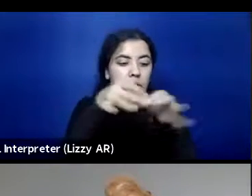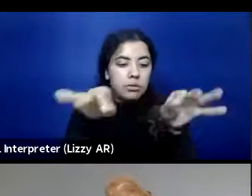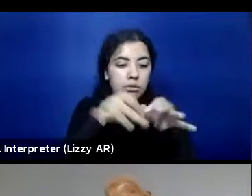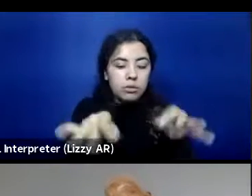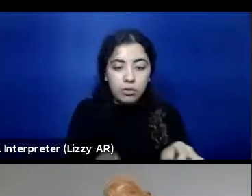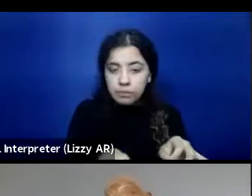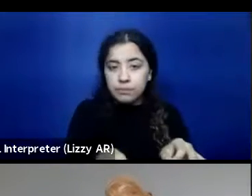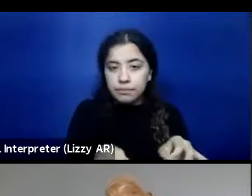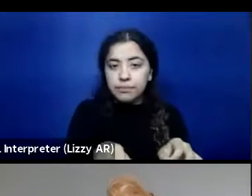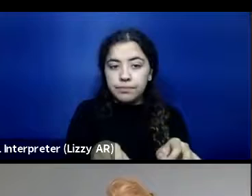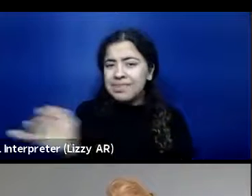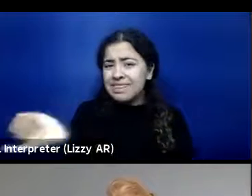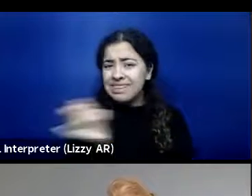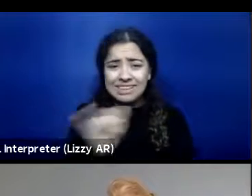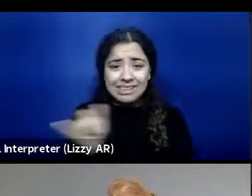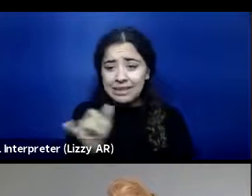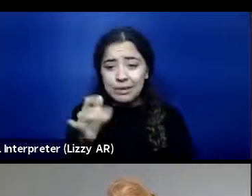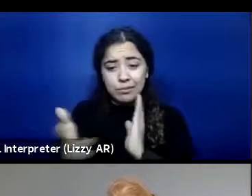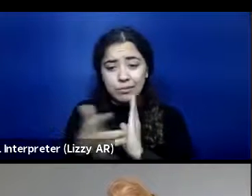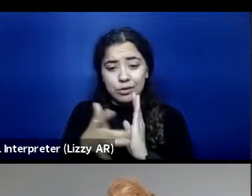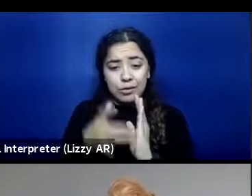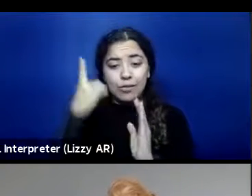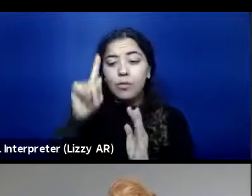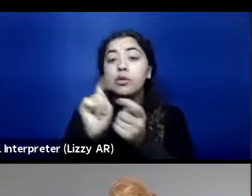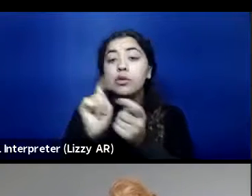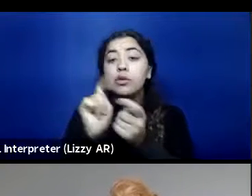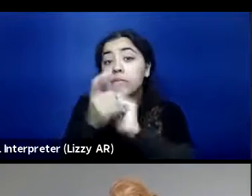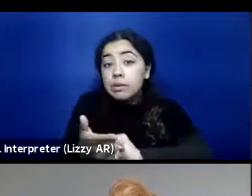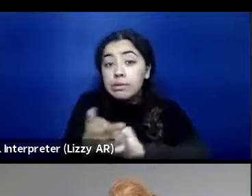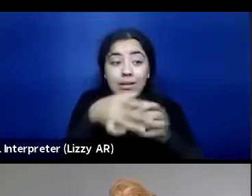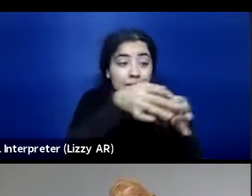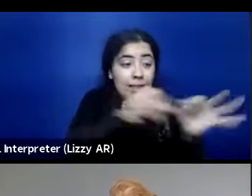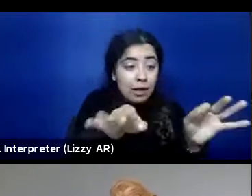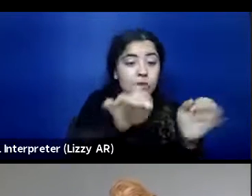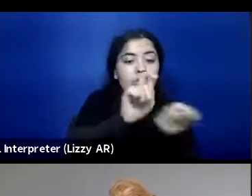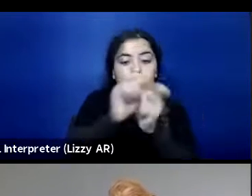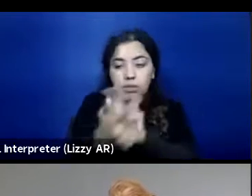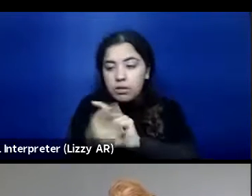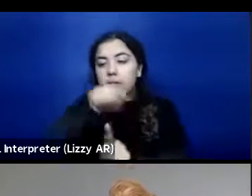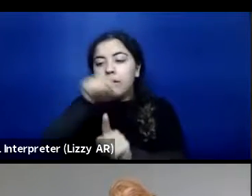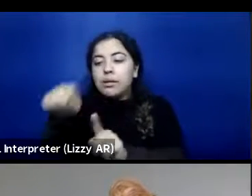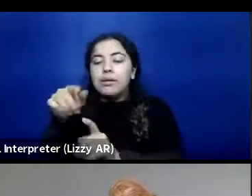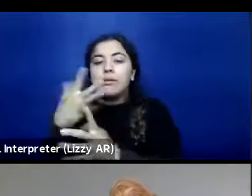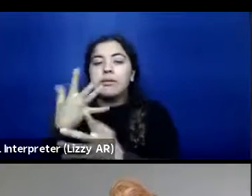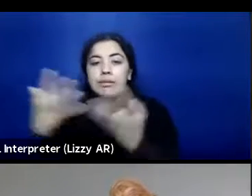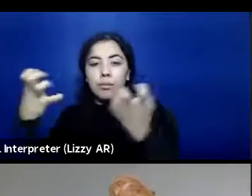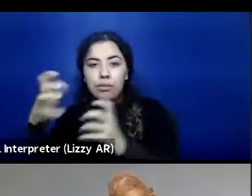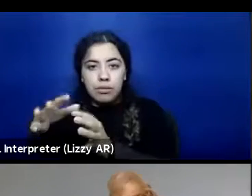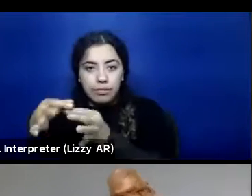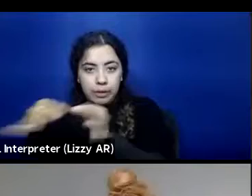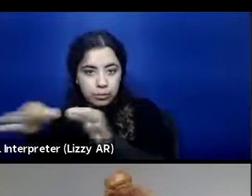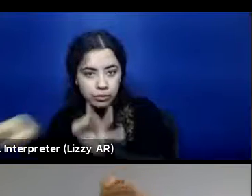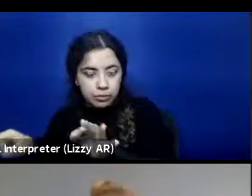to translation from one language to another. We do this for a hundred different languages, admittedly in varying qualities